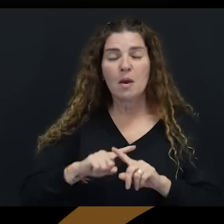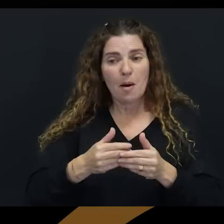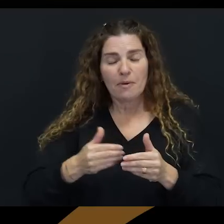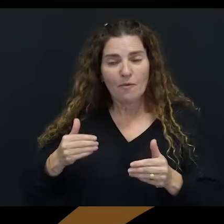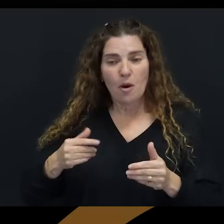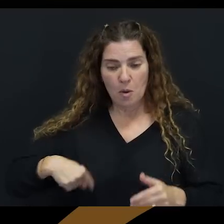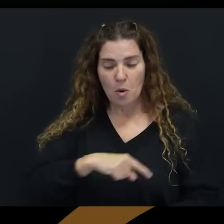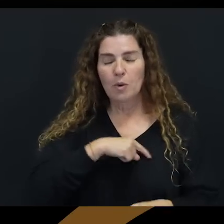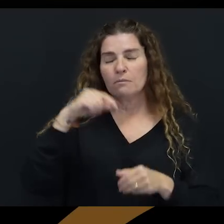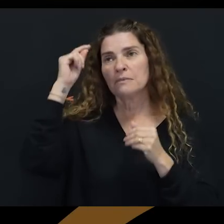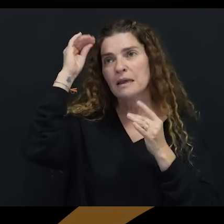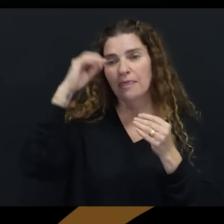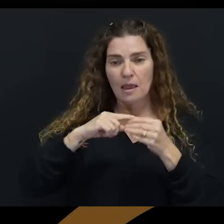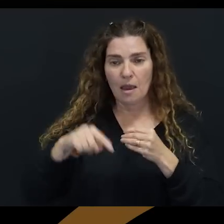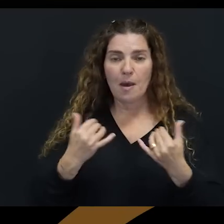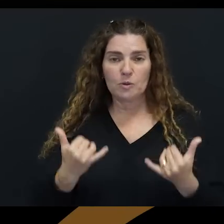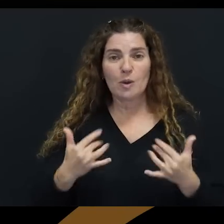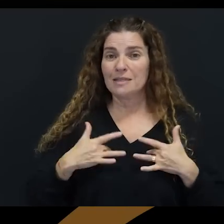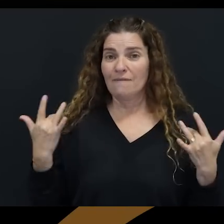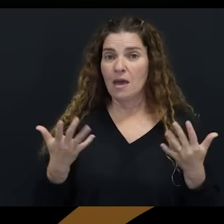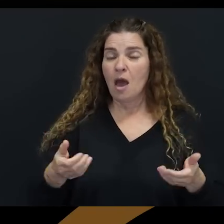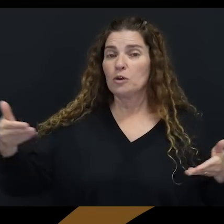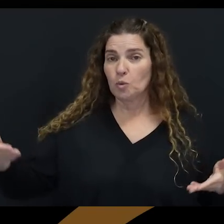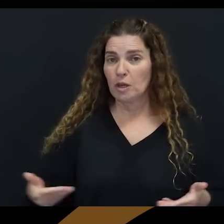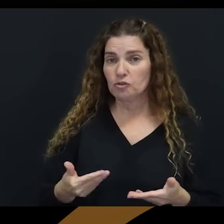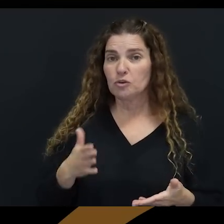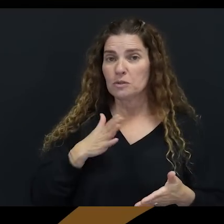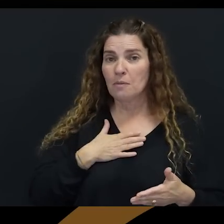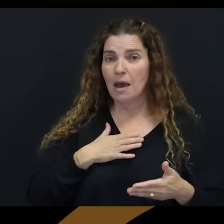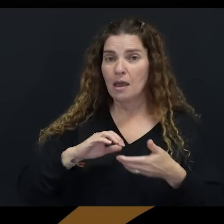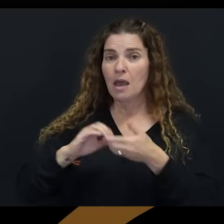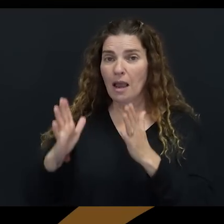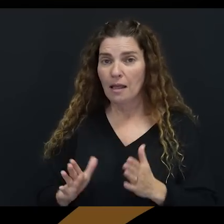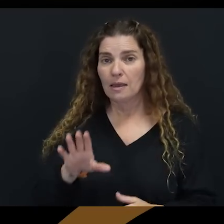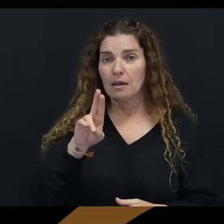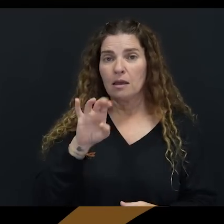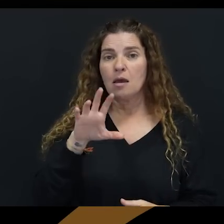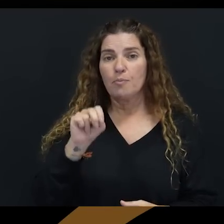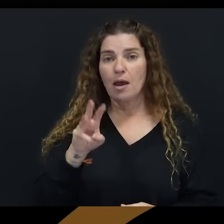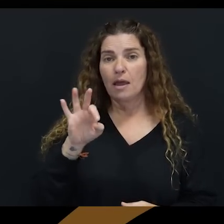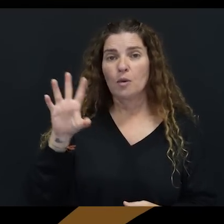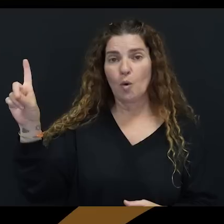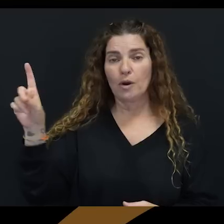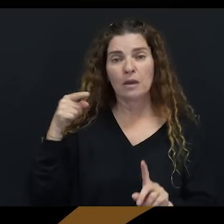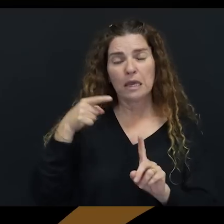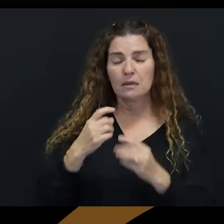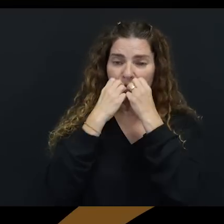And before we reflect on today's event, I'd like to introduce to you my colleague, Bryan Ward.